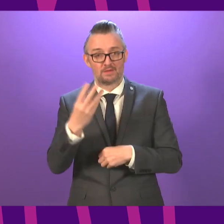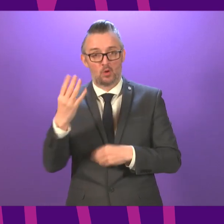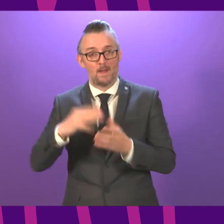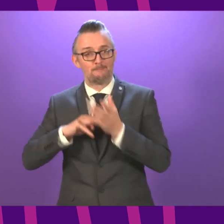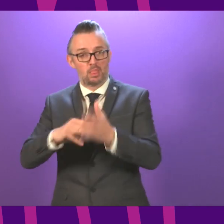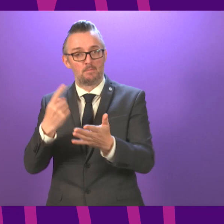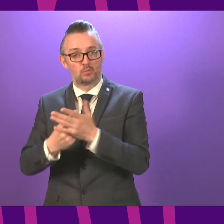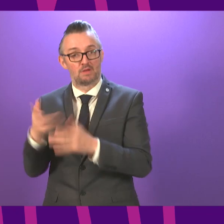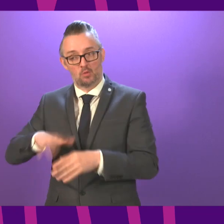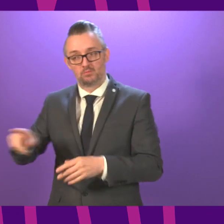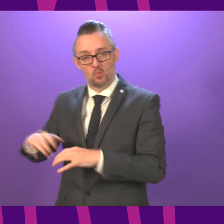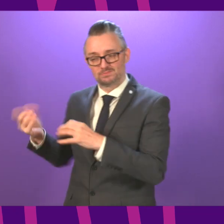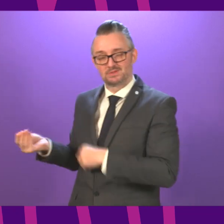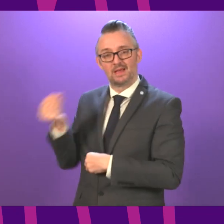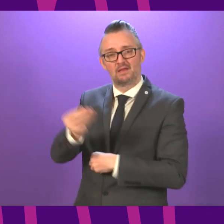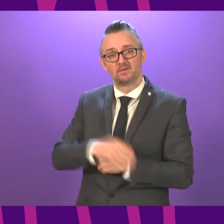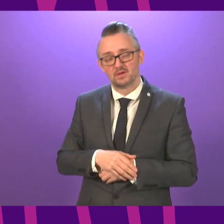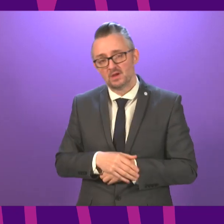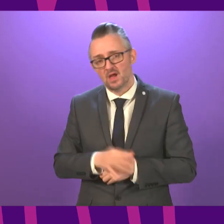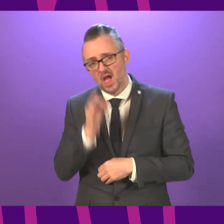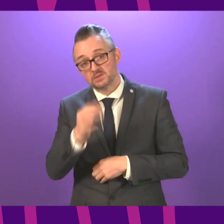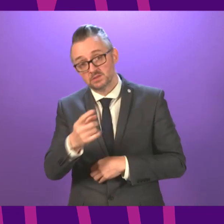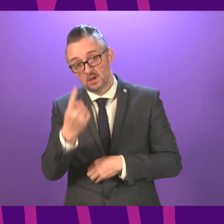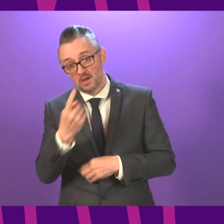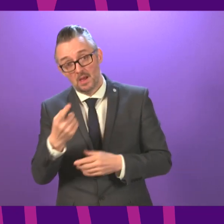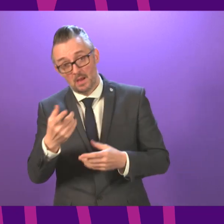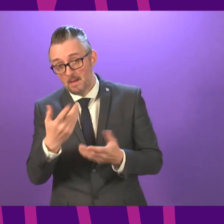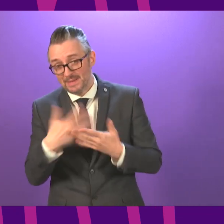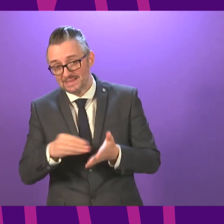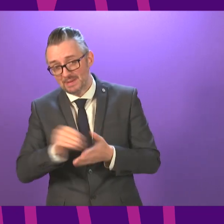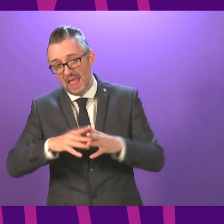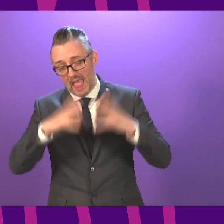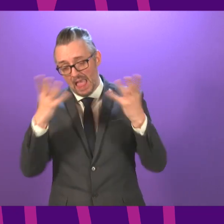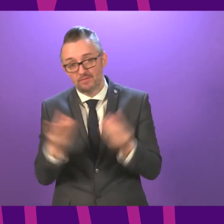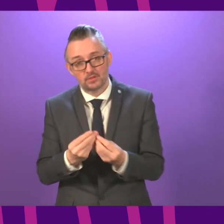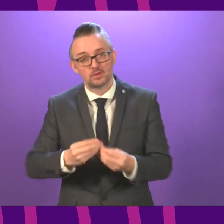penny of that been spent on preparing Scotland for Brexit, and when will we see a full accounting?